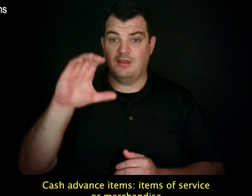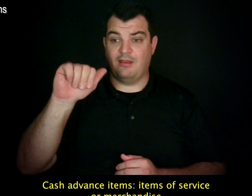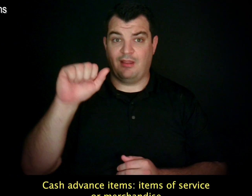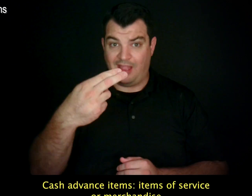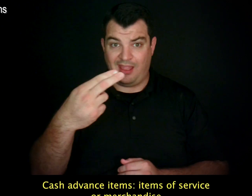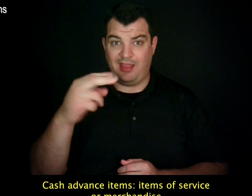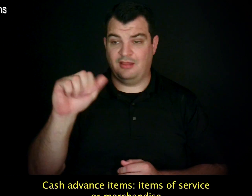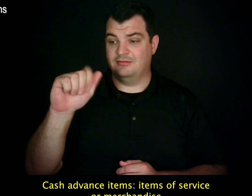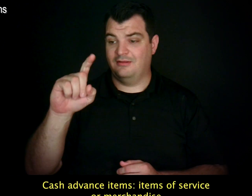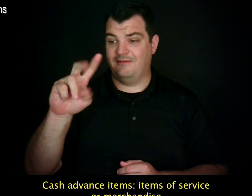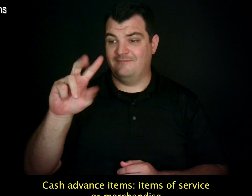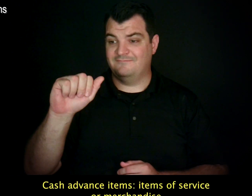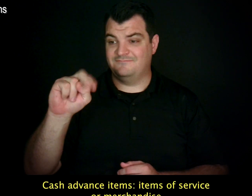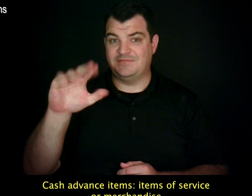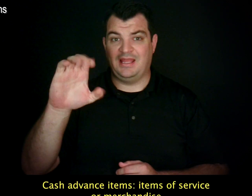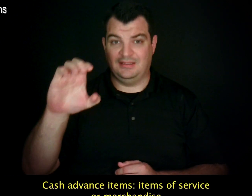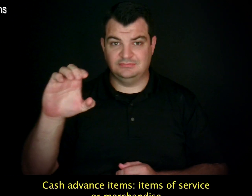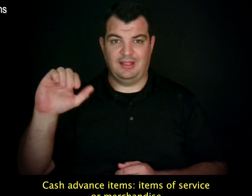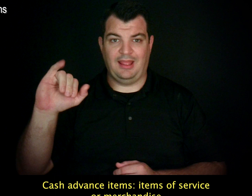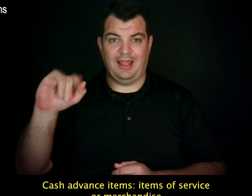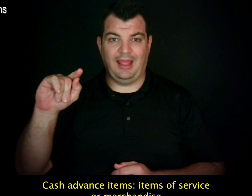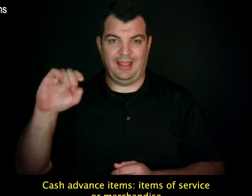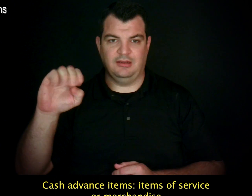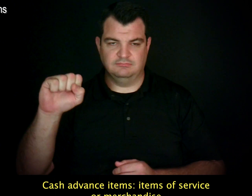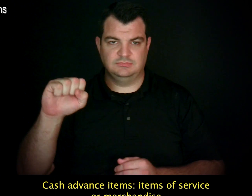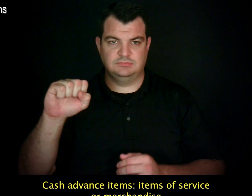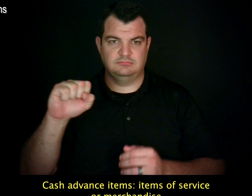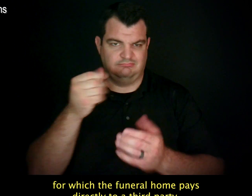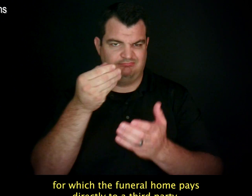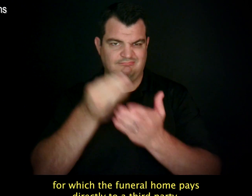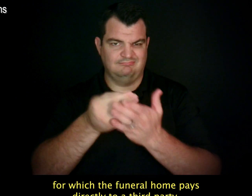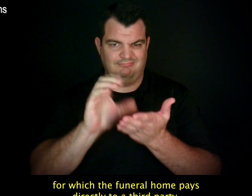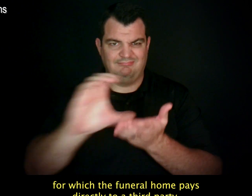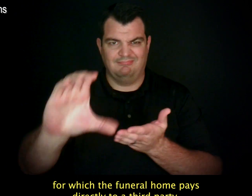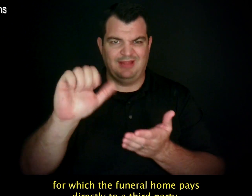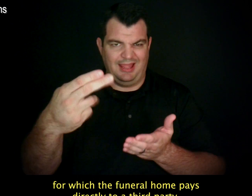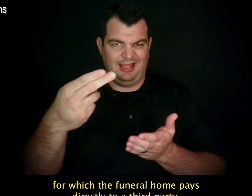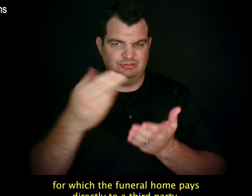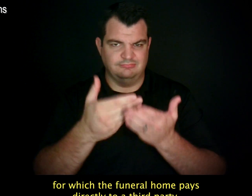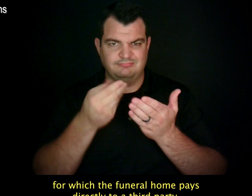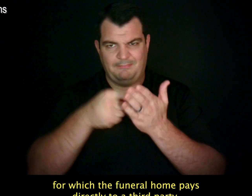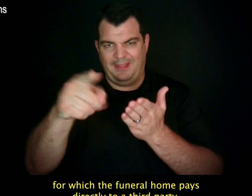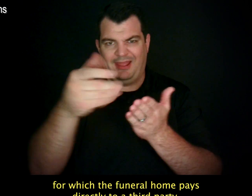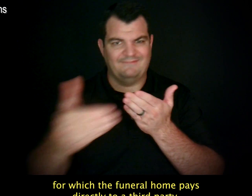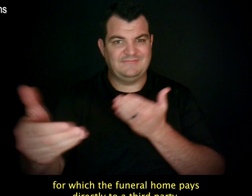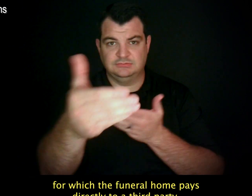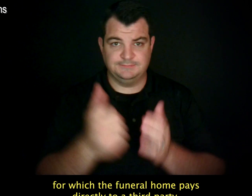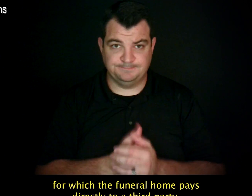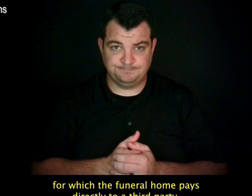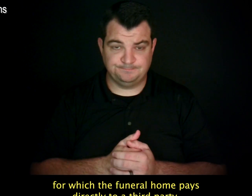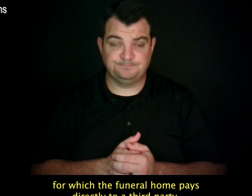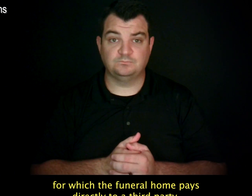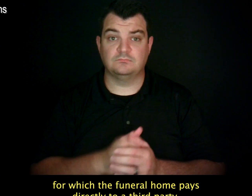Cash advance items: items of service or merchandise for which the funeral home pays directly to a third party,